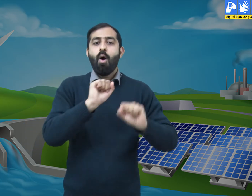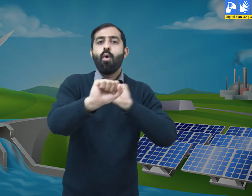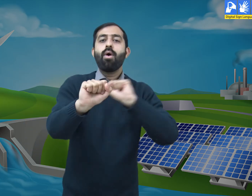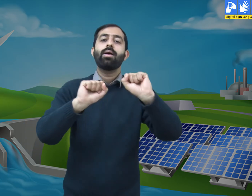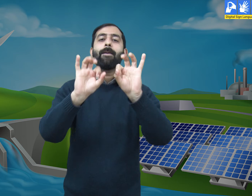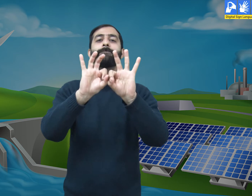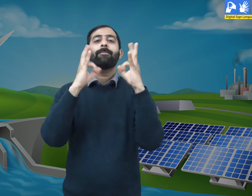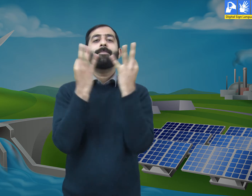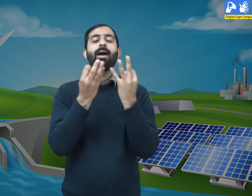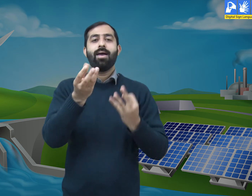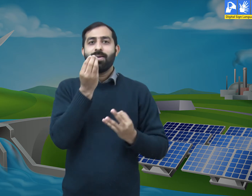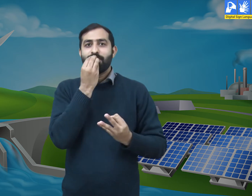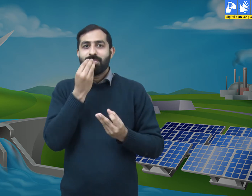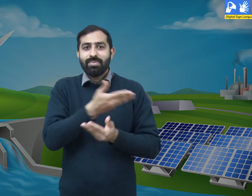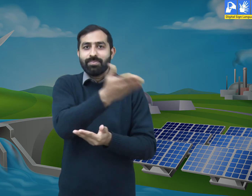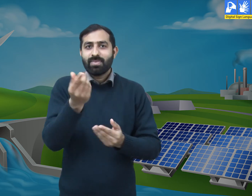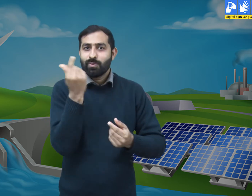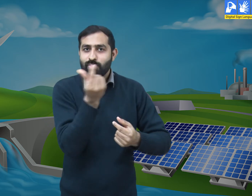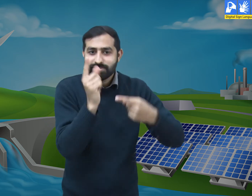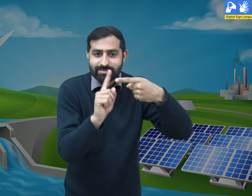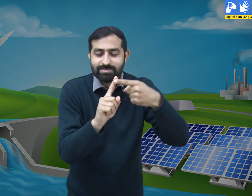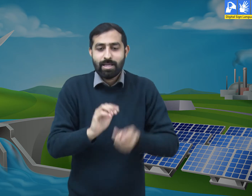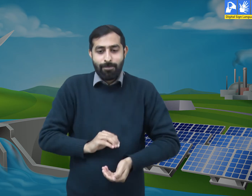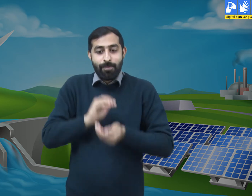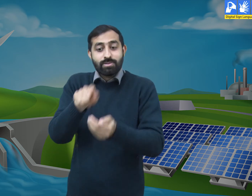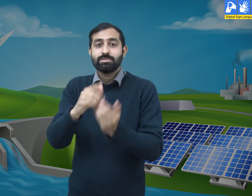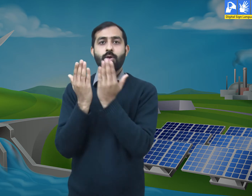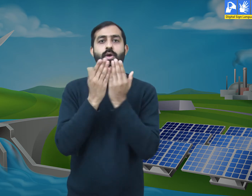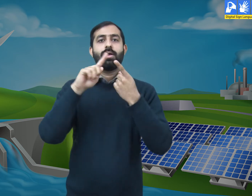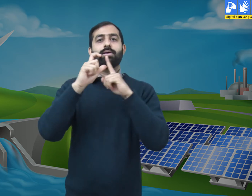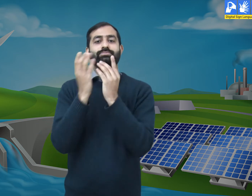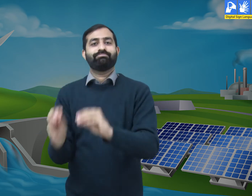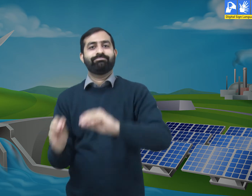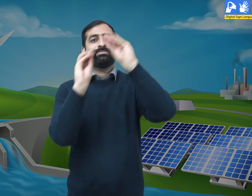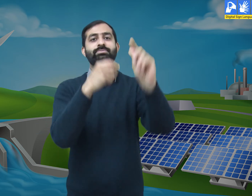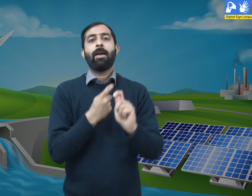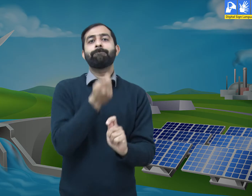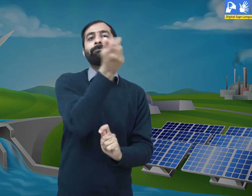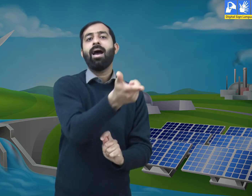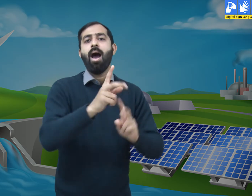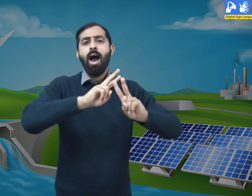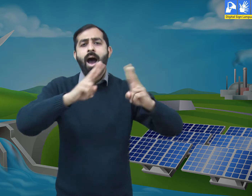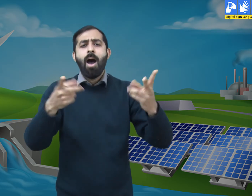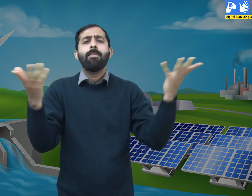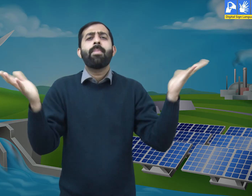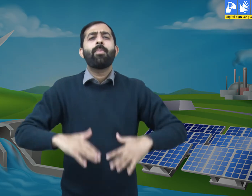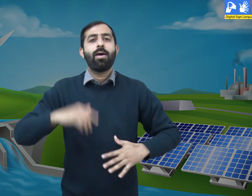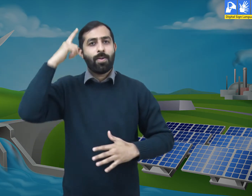and they were able to provide better life to their families.